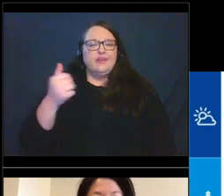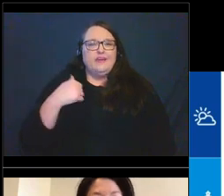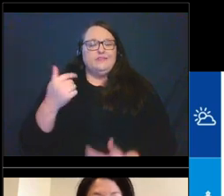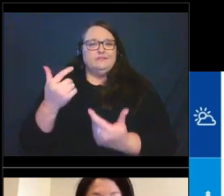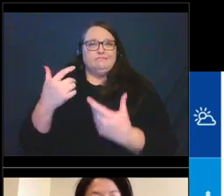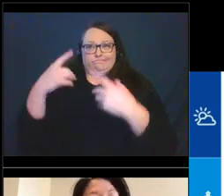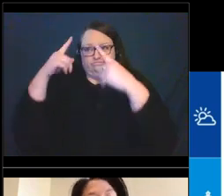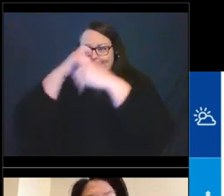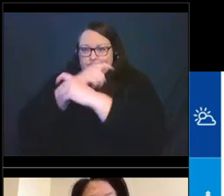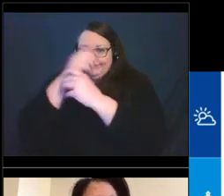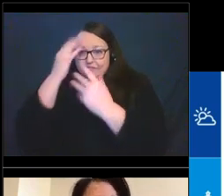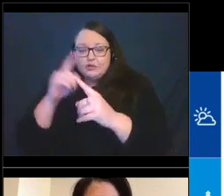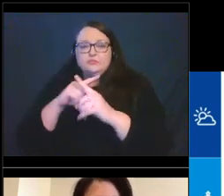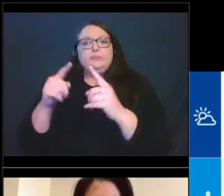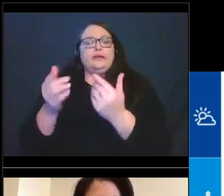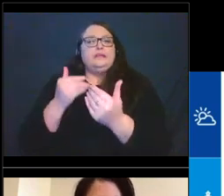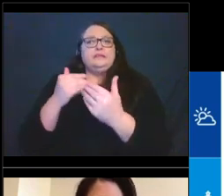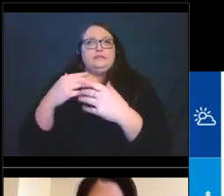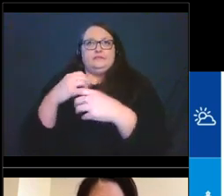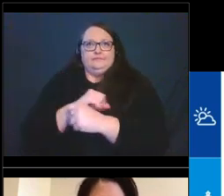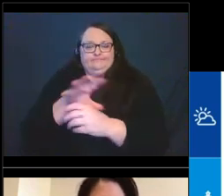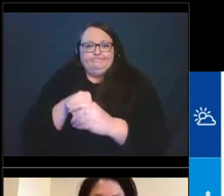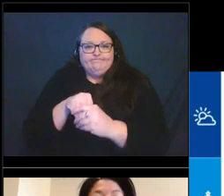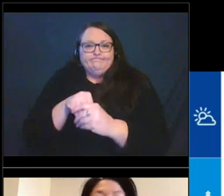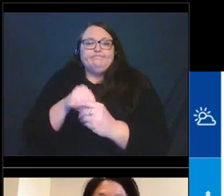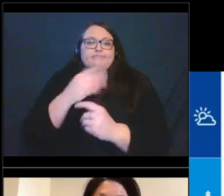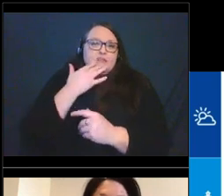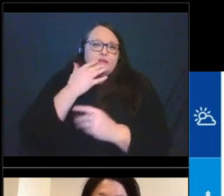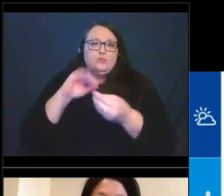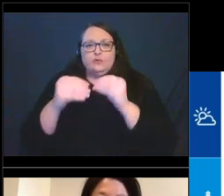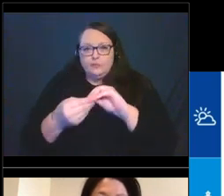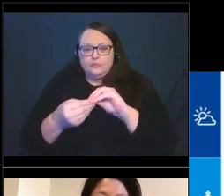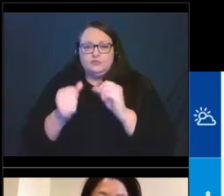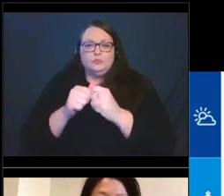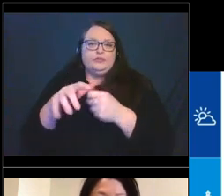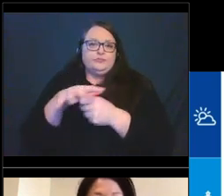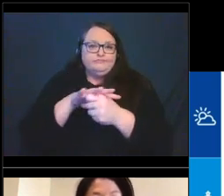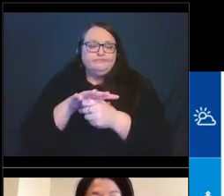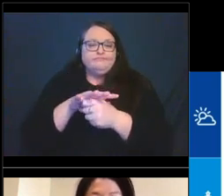and number approach with excellent geographic coverage. The science underneath HeatRisk provides